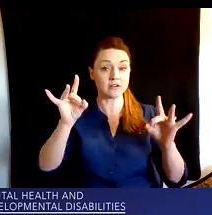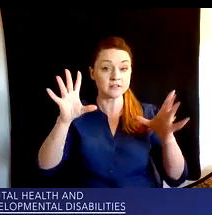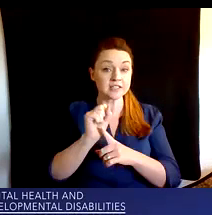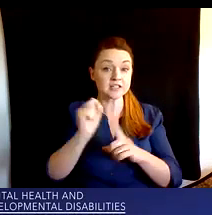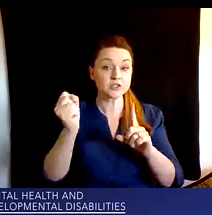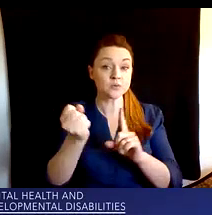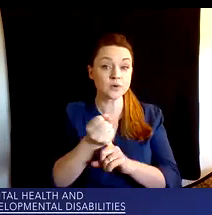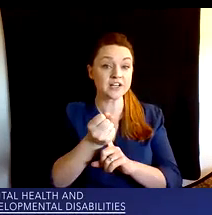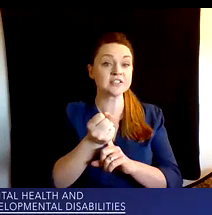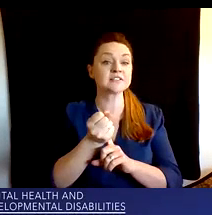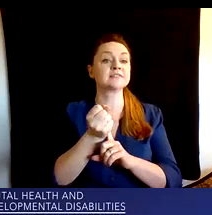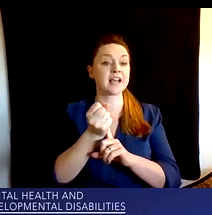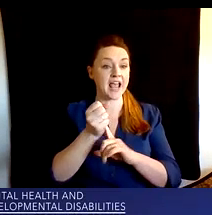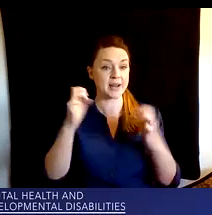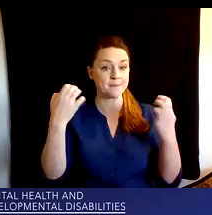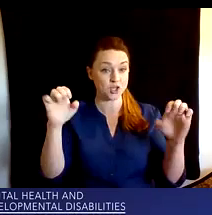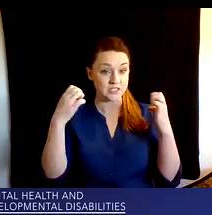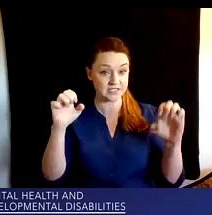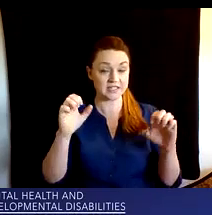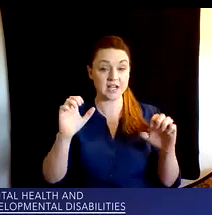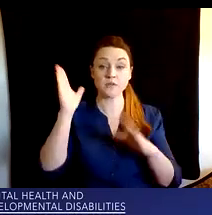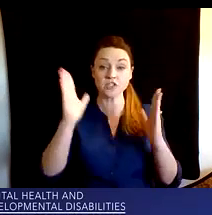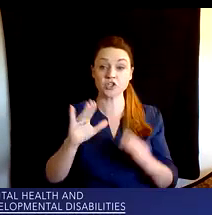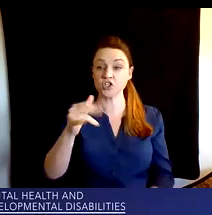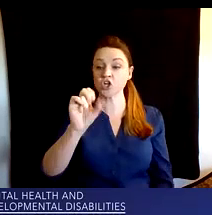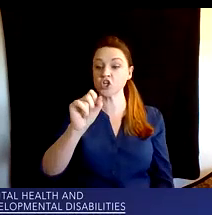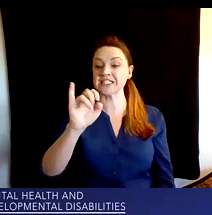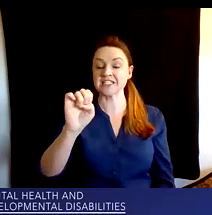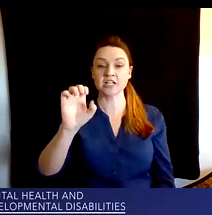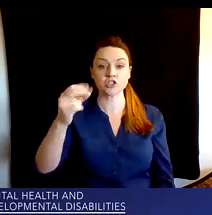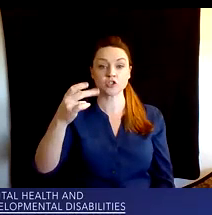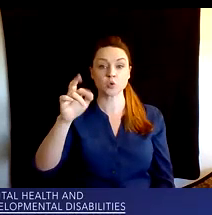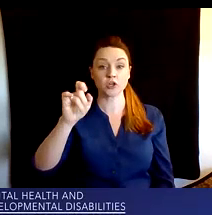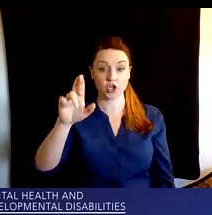Our presenter today is Justice Shorter. Justice is a national expert on disability,